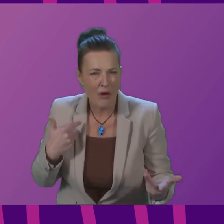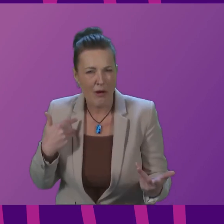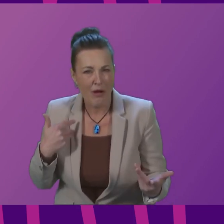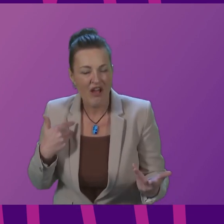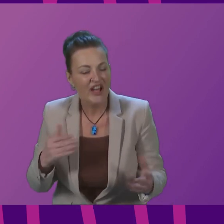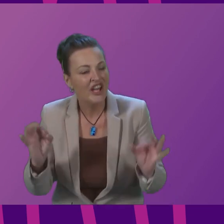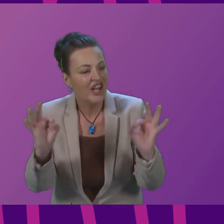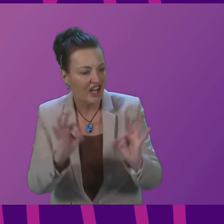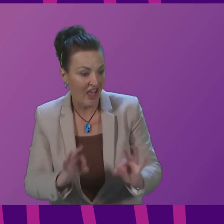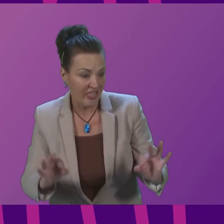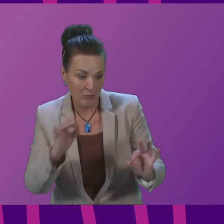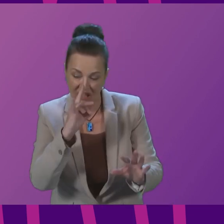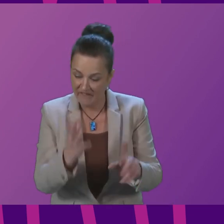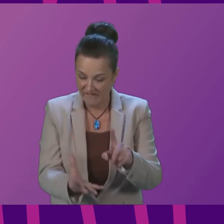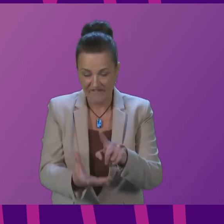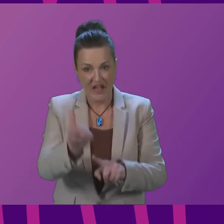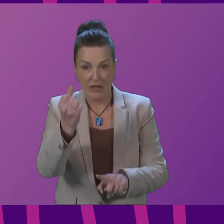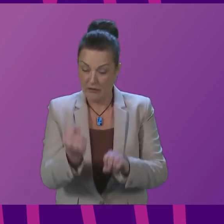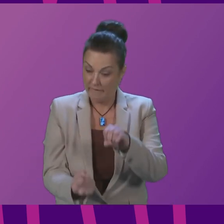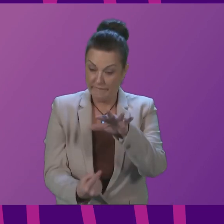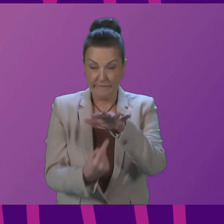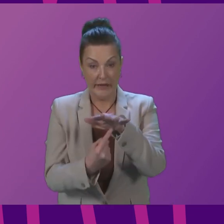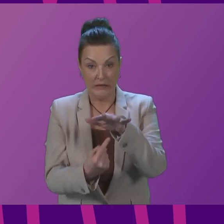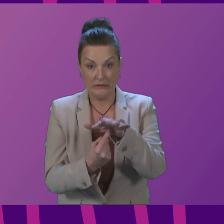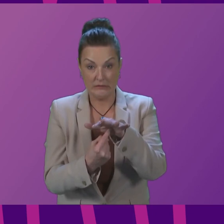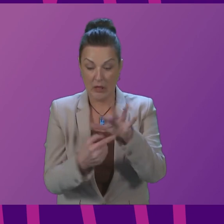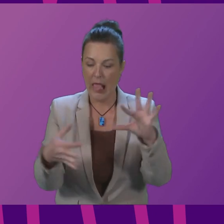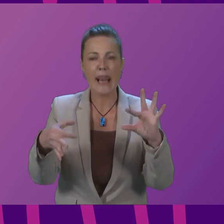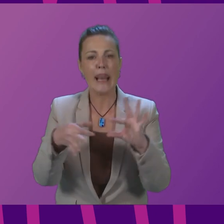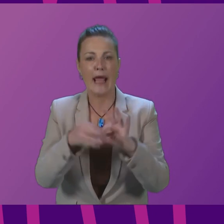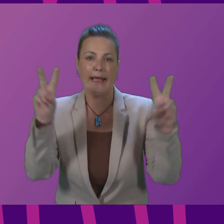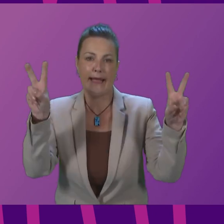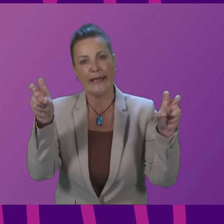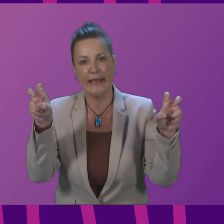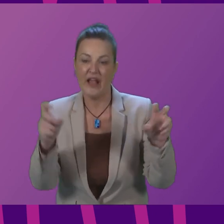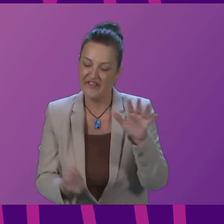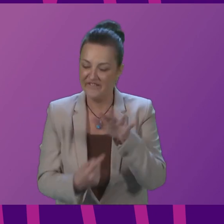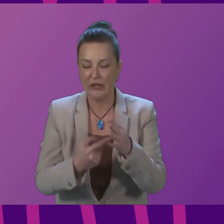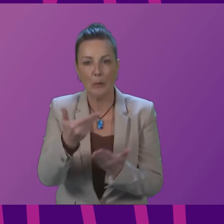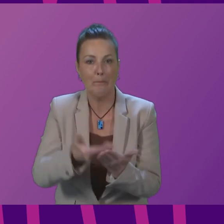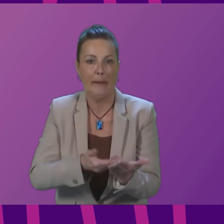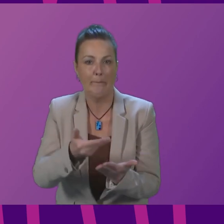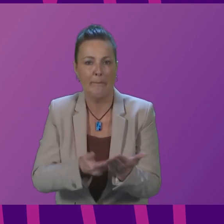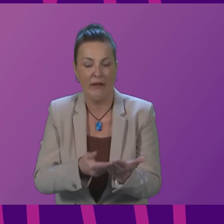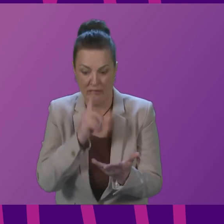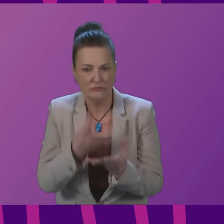none of them can find the vital link—as she has called it—that is missing.